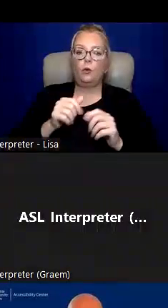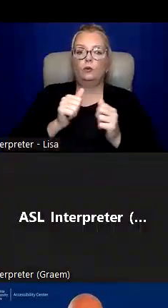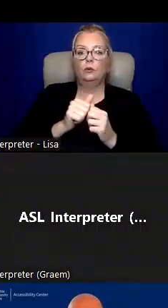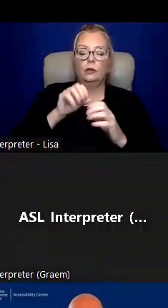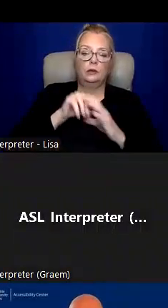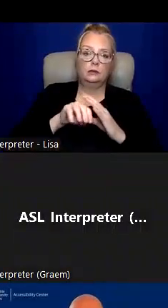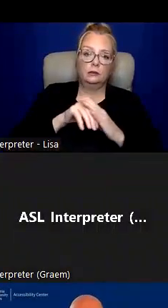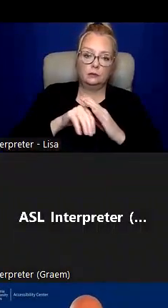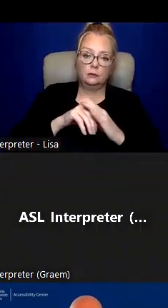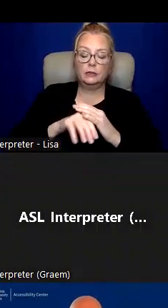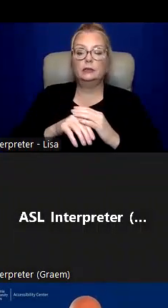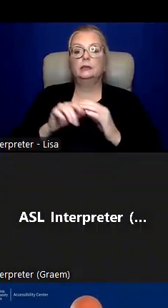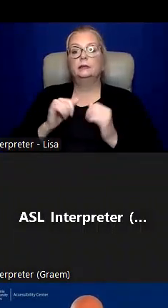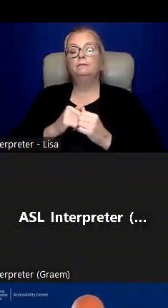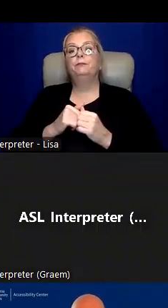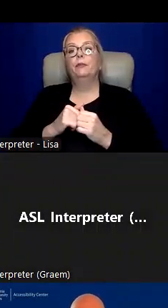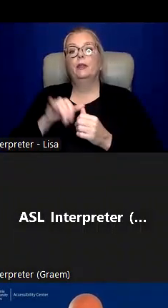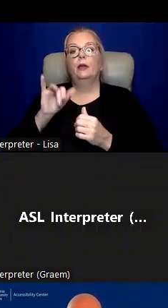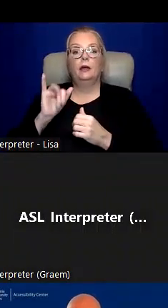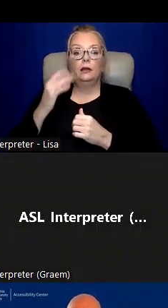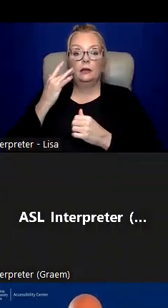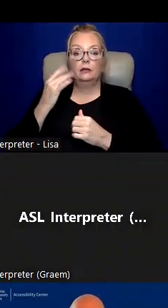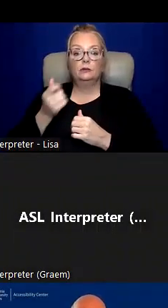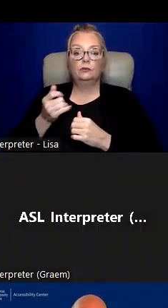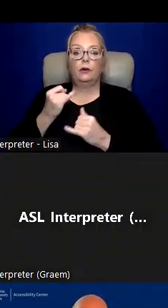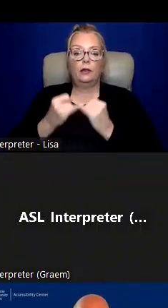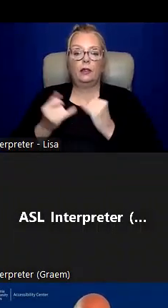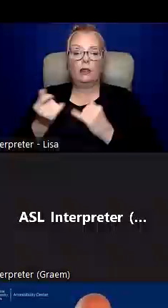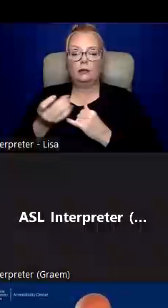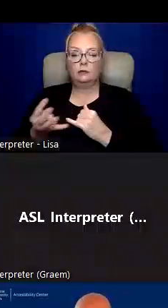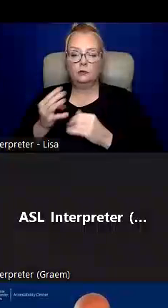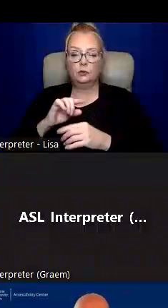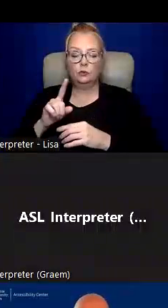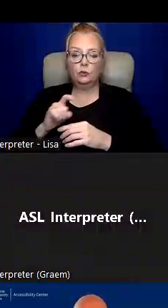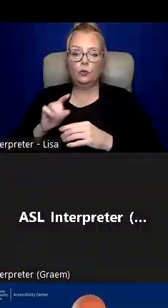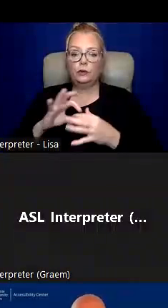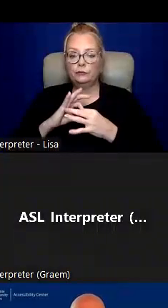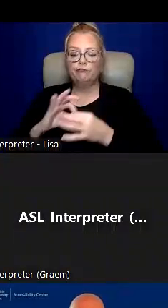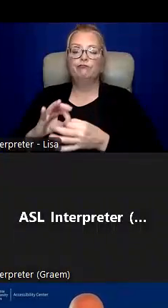So that's why the last few questions are related to things like information security and cyber security.